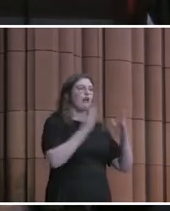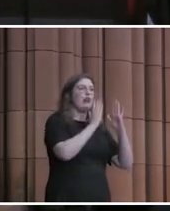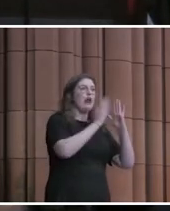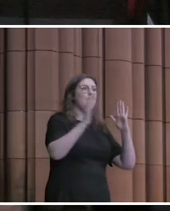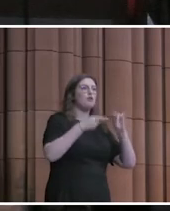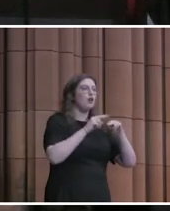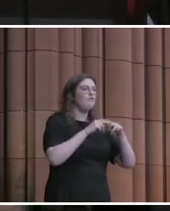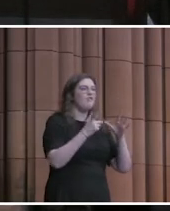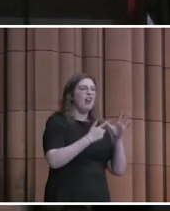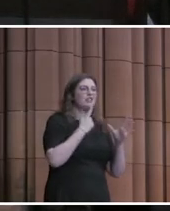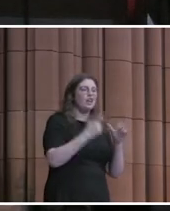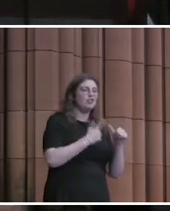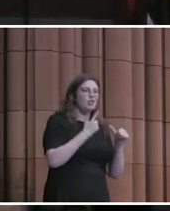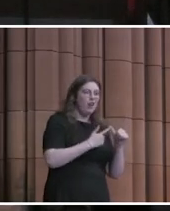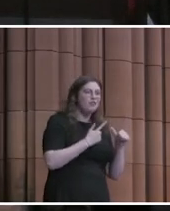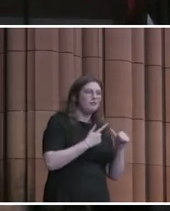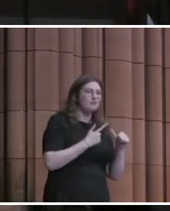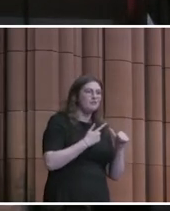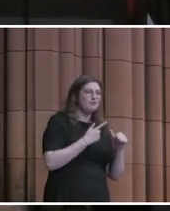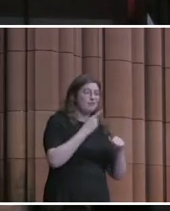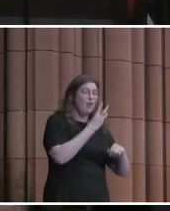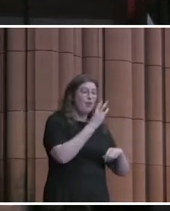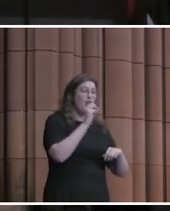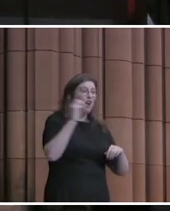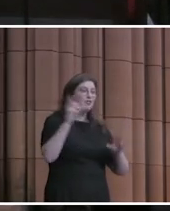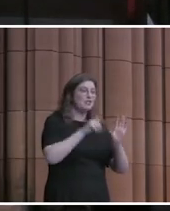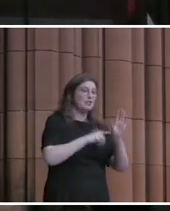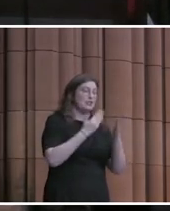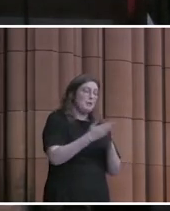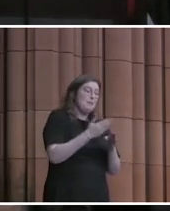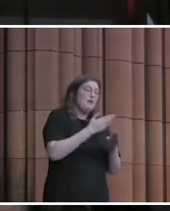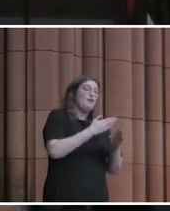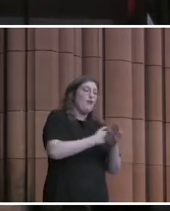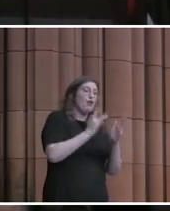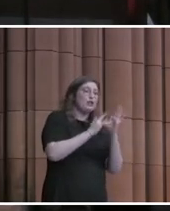in the reign of Ptolemy the first some 300 years before the birth of Christ.